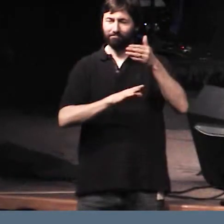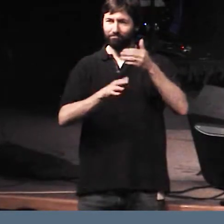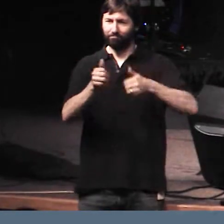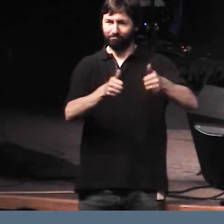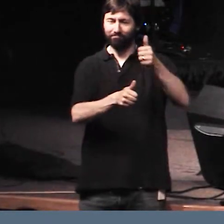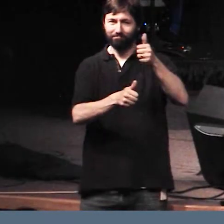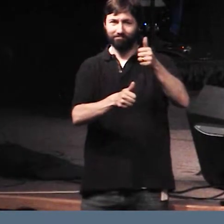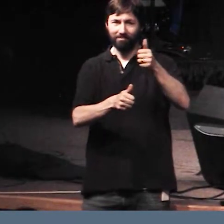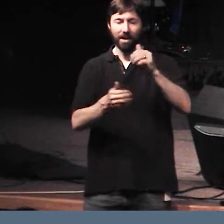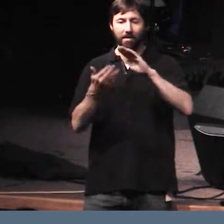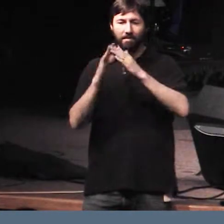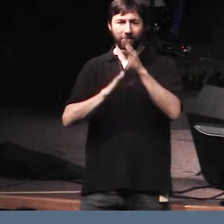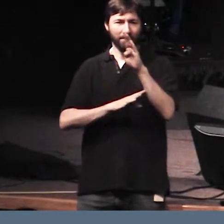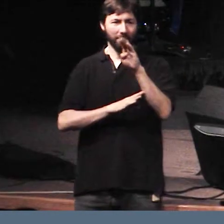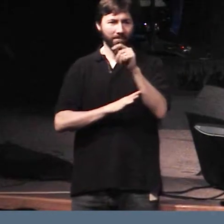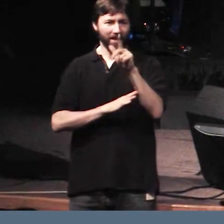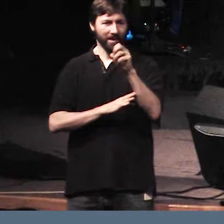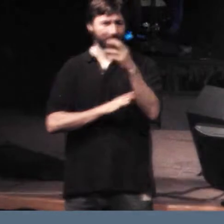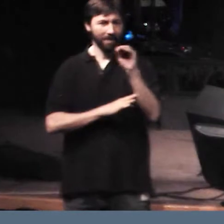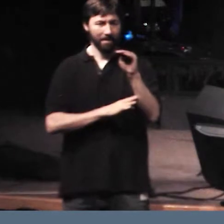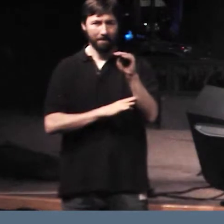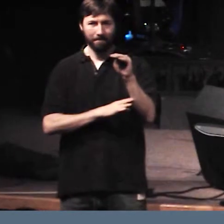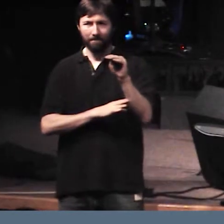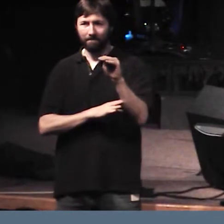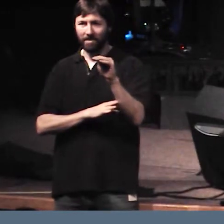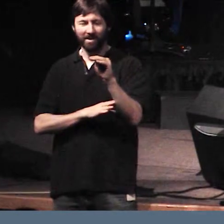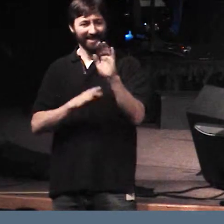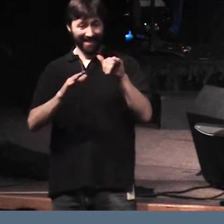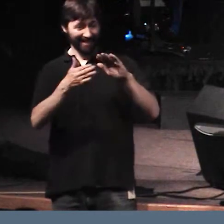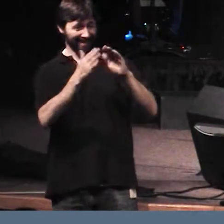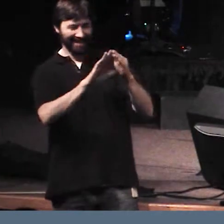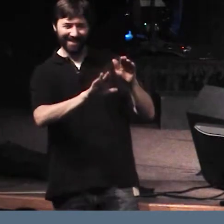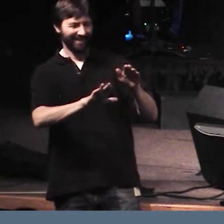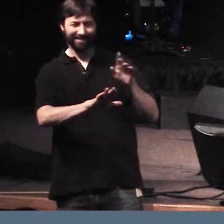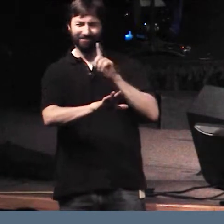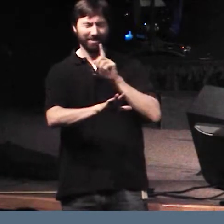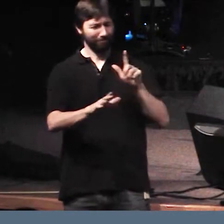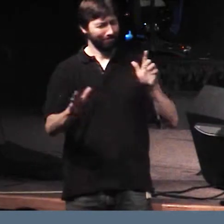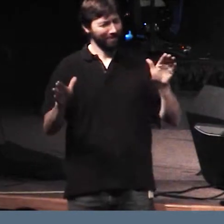called Bethlehem actually you probably shouldn't even call it a city because it's just this little blip on the map